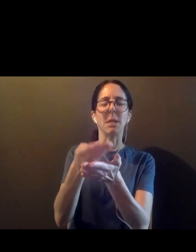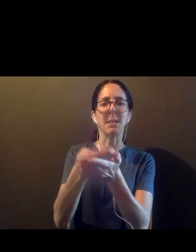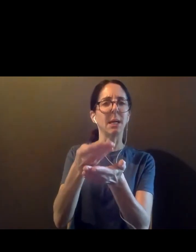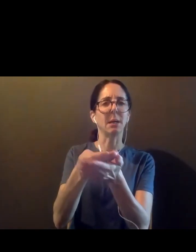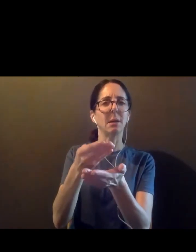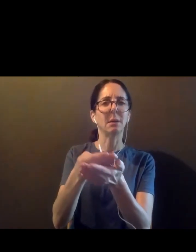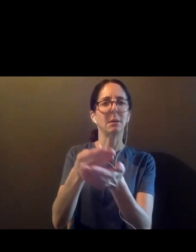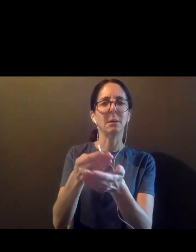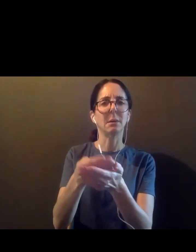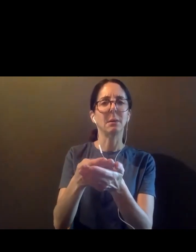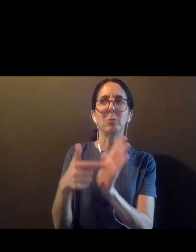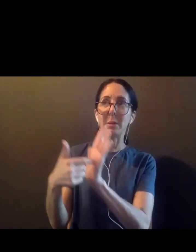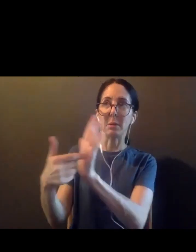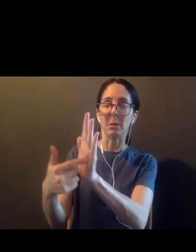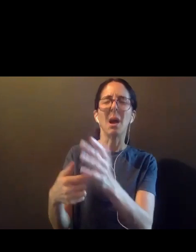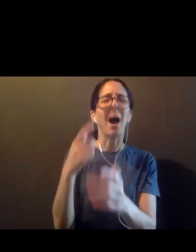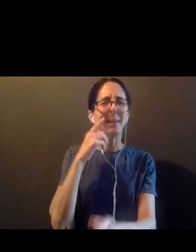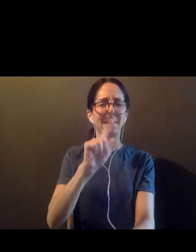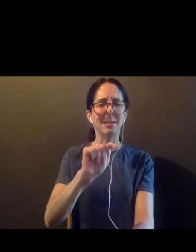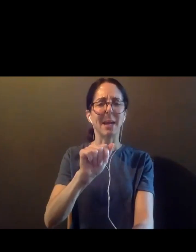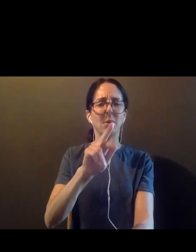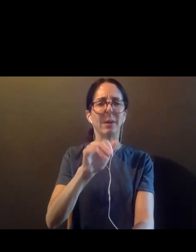I think Taryn has covered it very well.